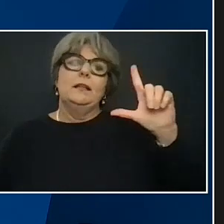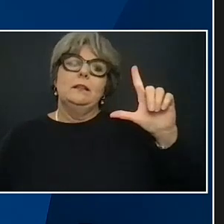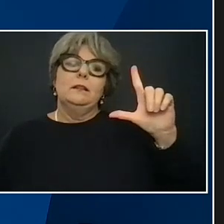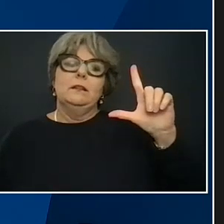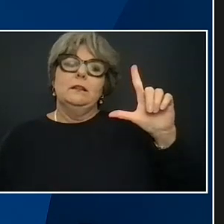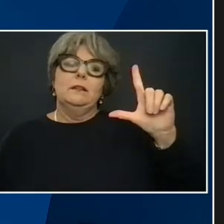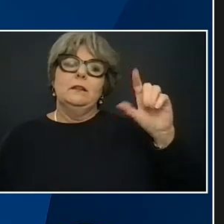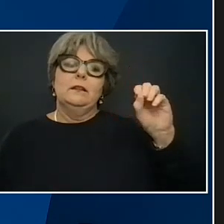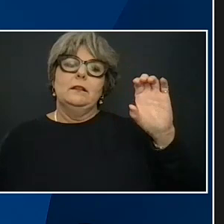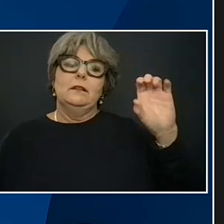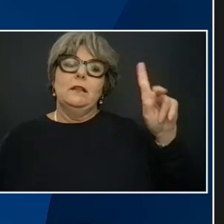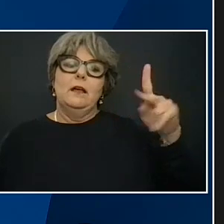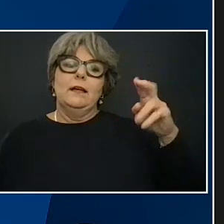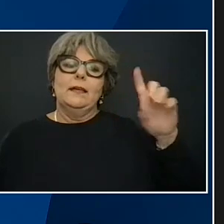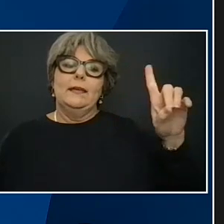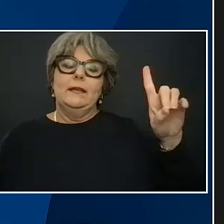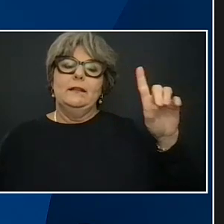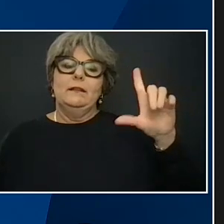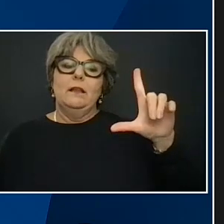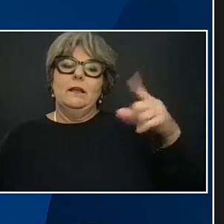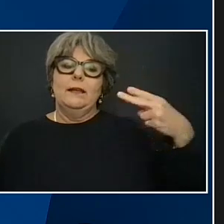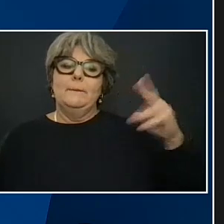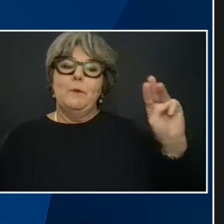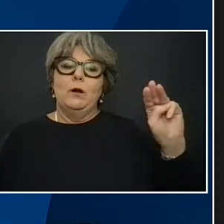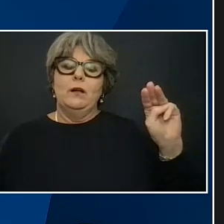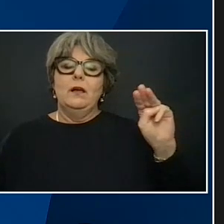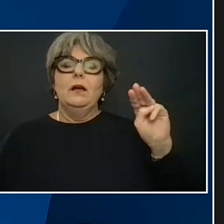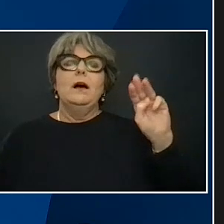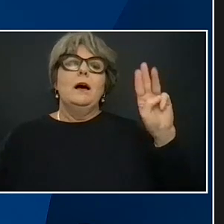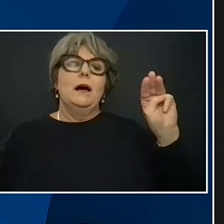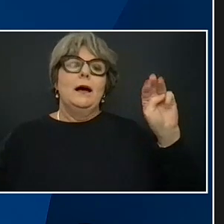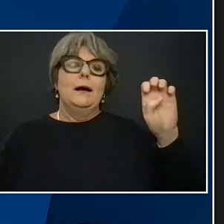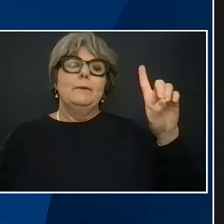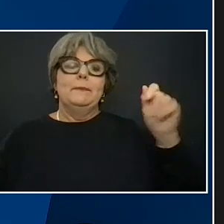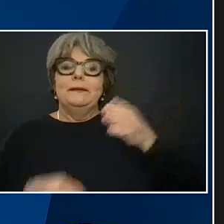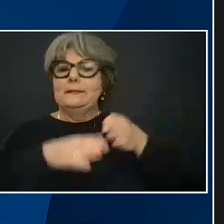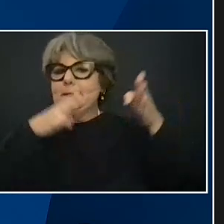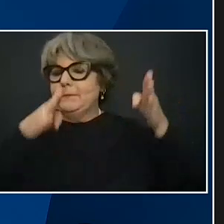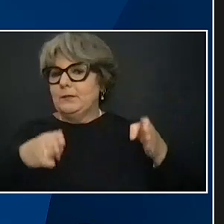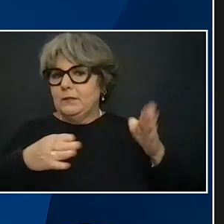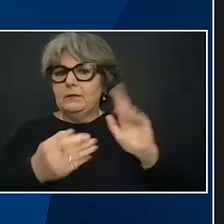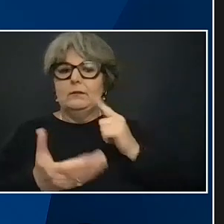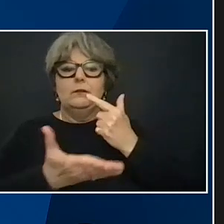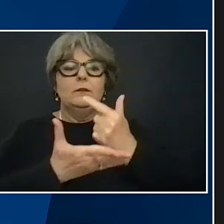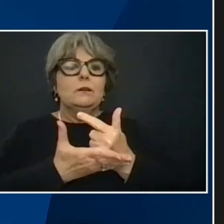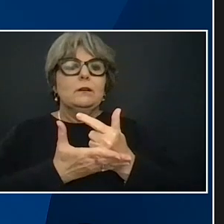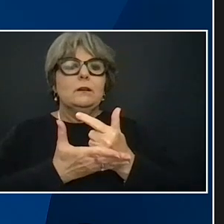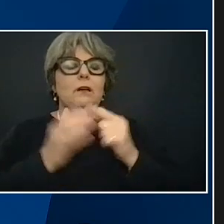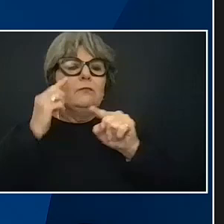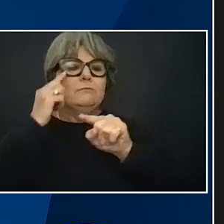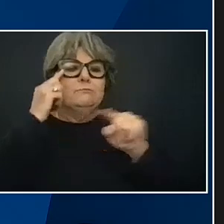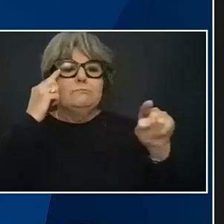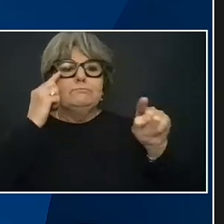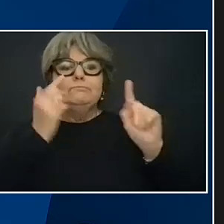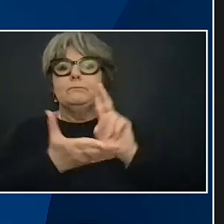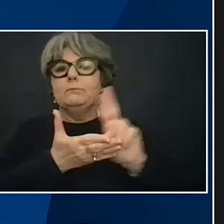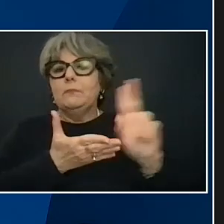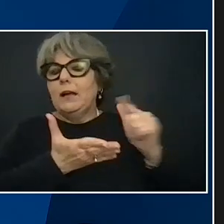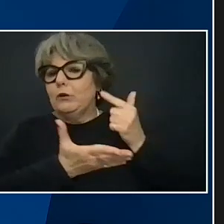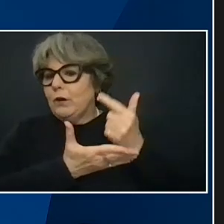I am a media specialist. I am a graduate of Full Sail University. I graduated with my bachelor's in